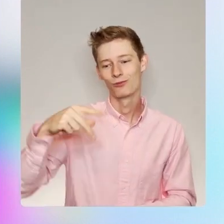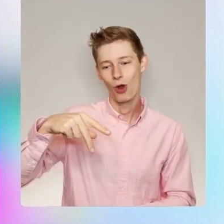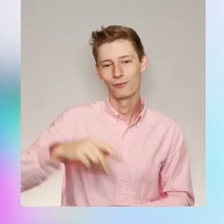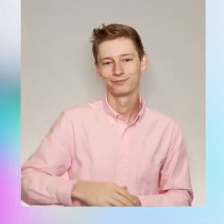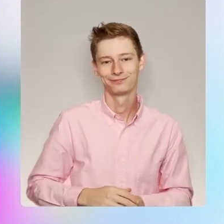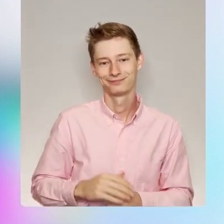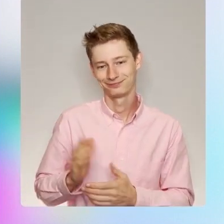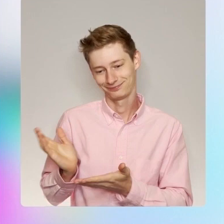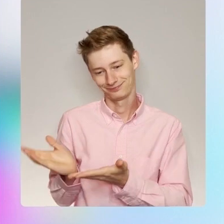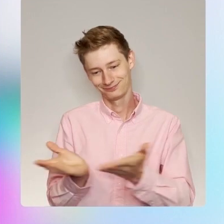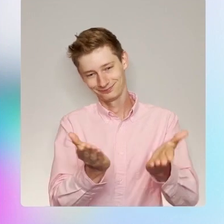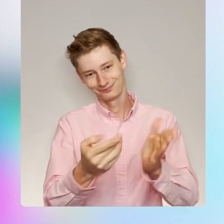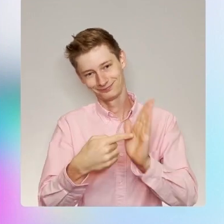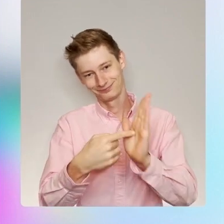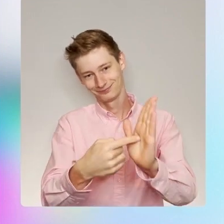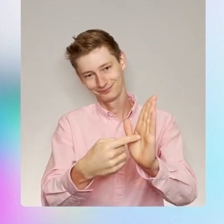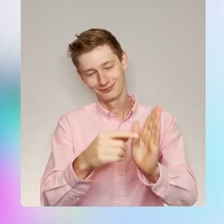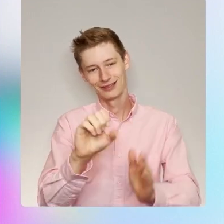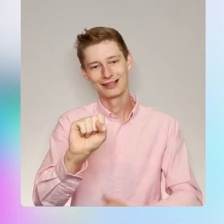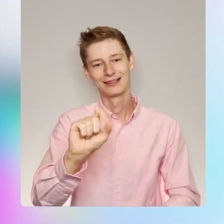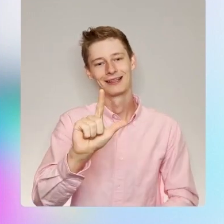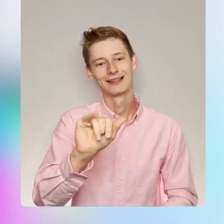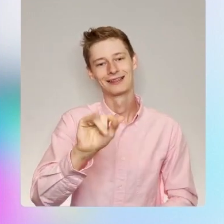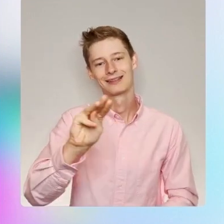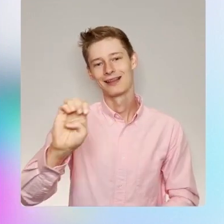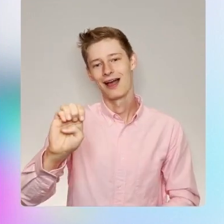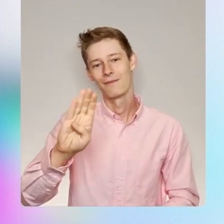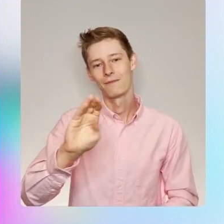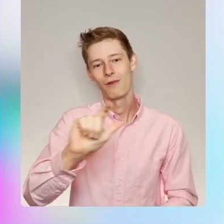Here is Slimeball! Thank you.